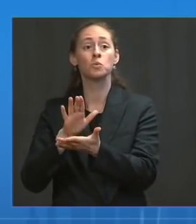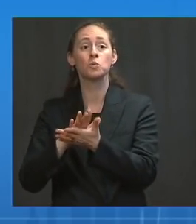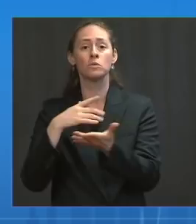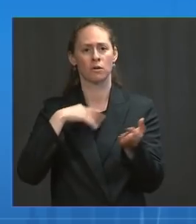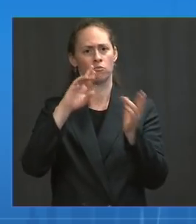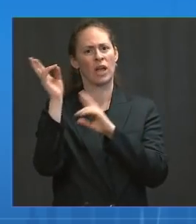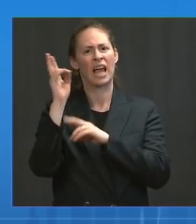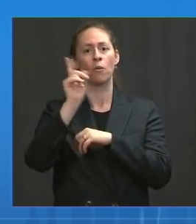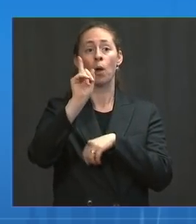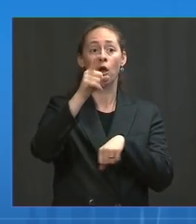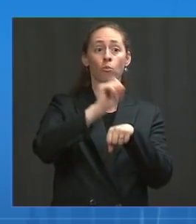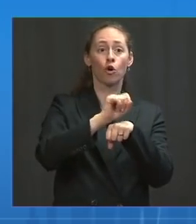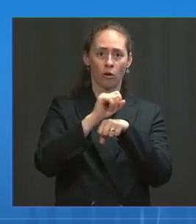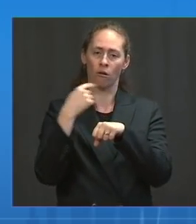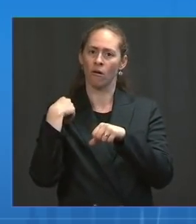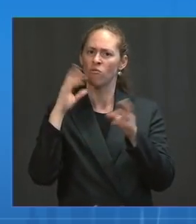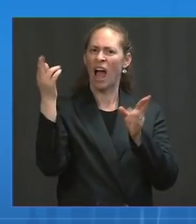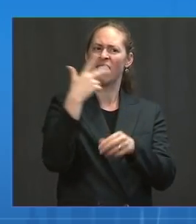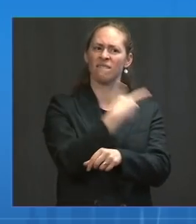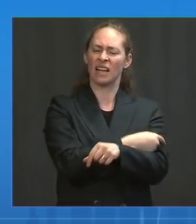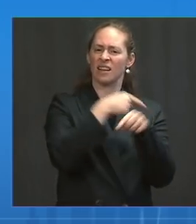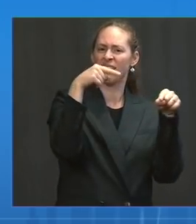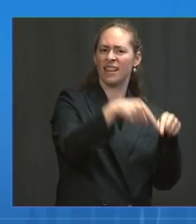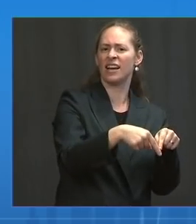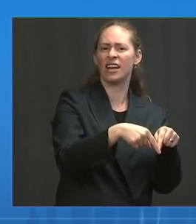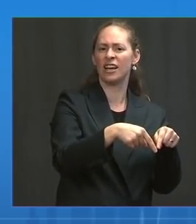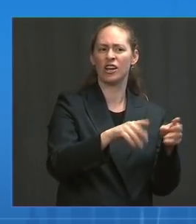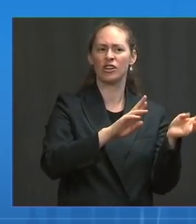At the same time we work with communities to get more shots in arms,